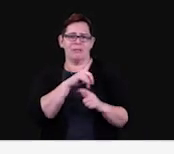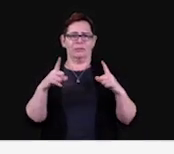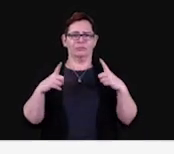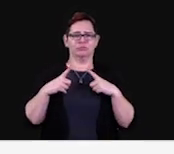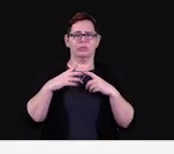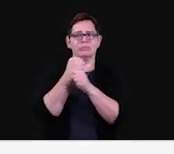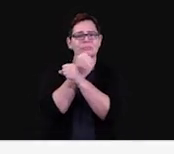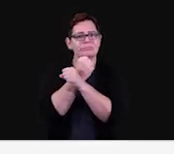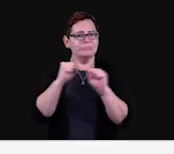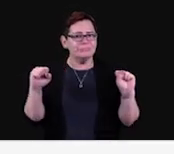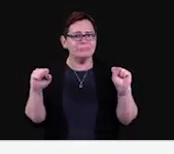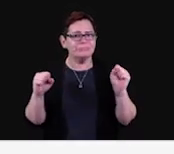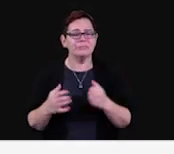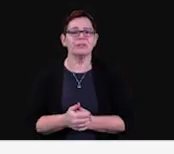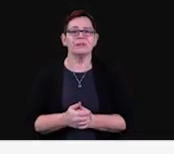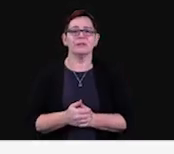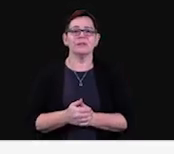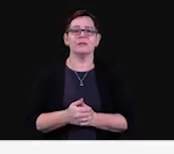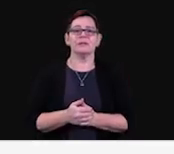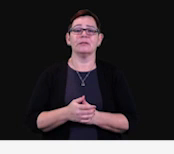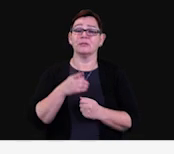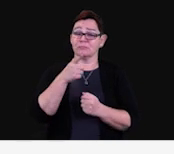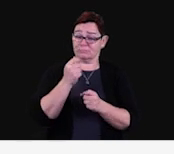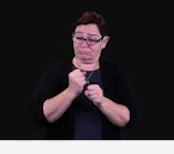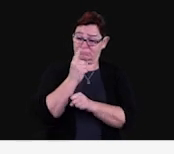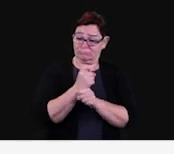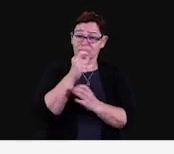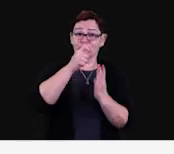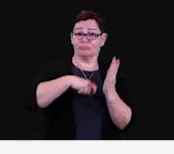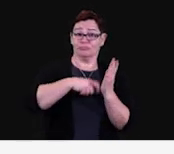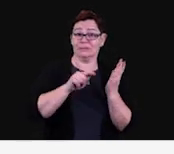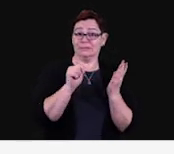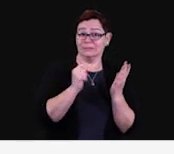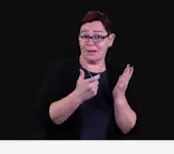information up to date to keep getting benefits and credits.